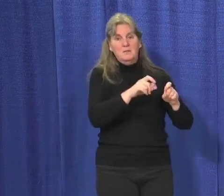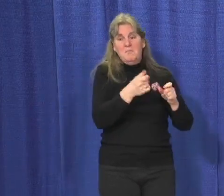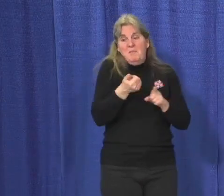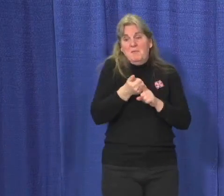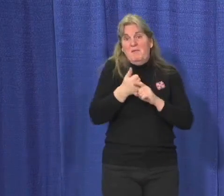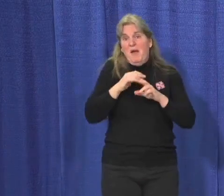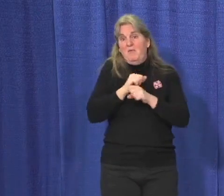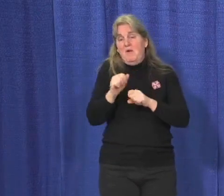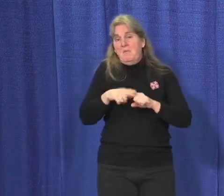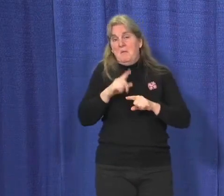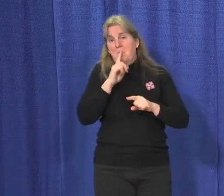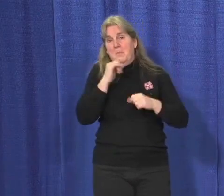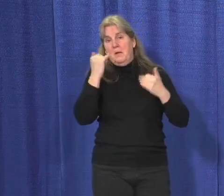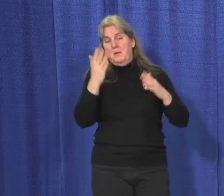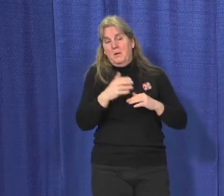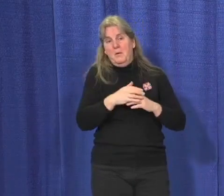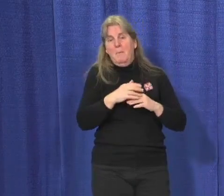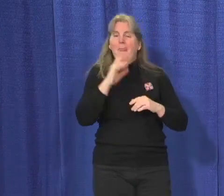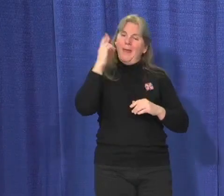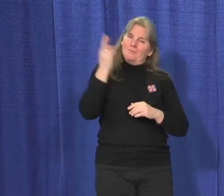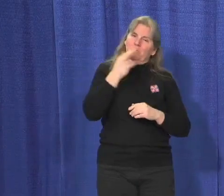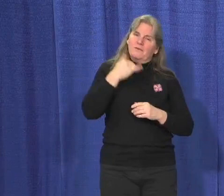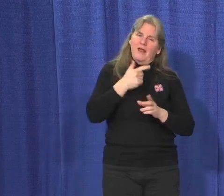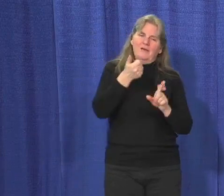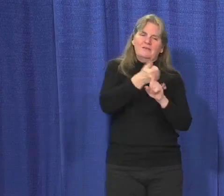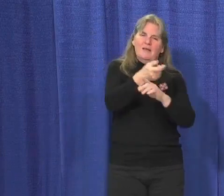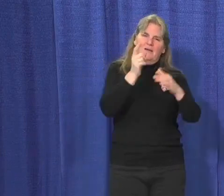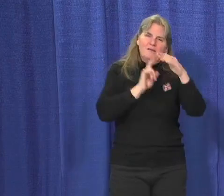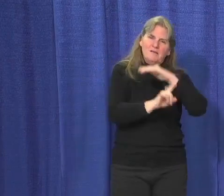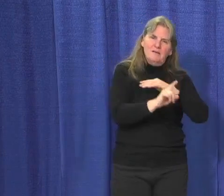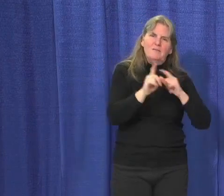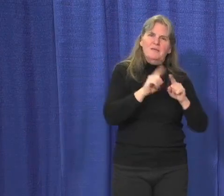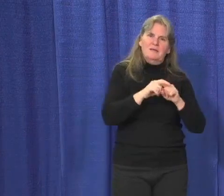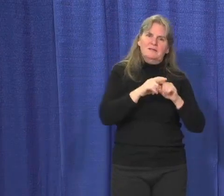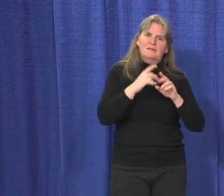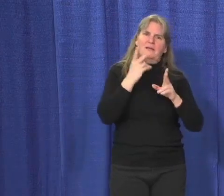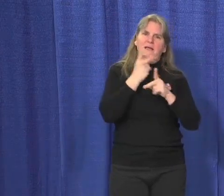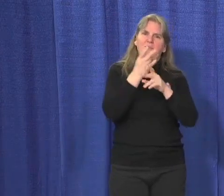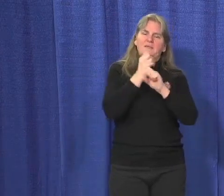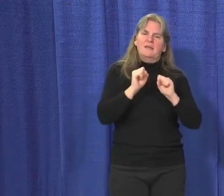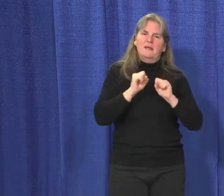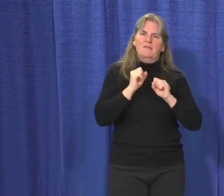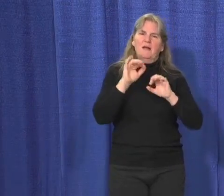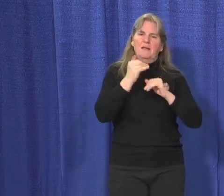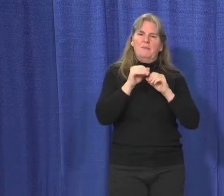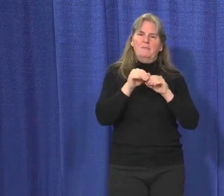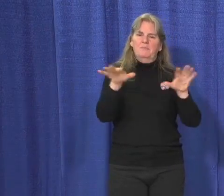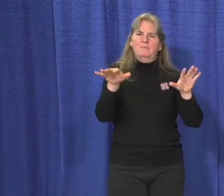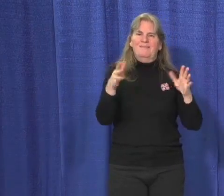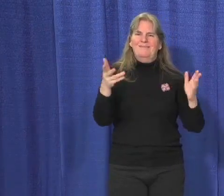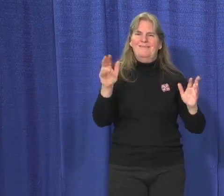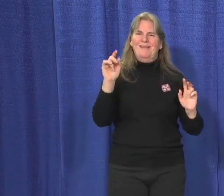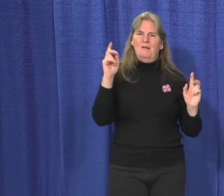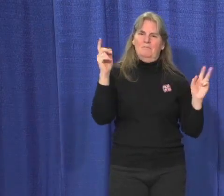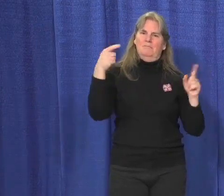the right thing. Pat: Do you have another